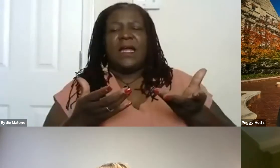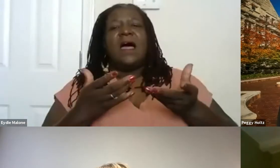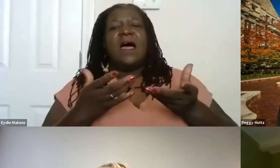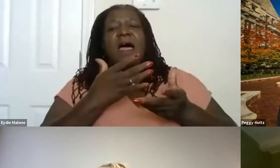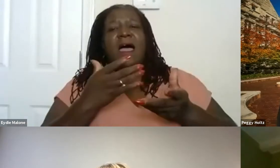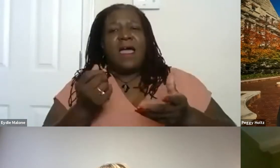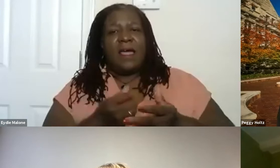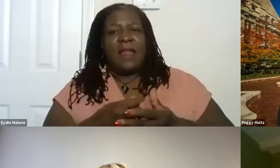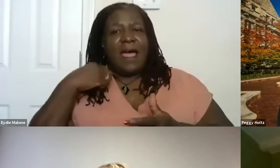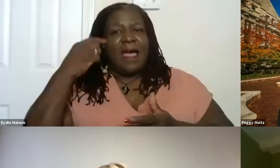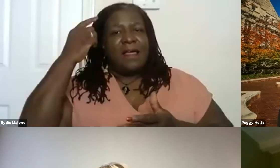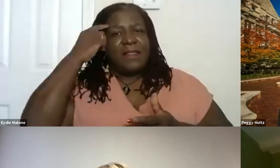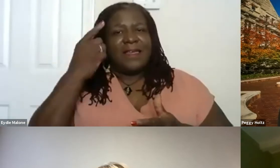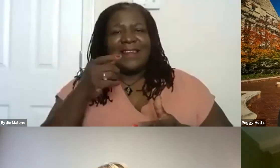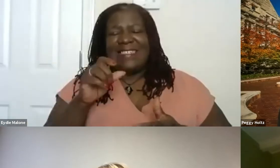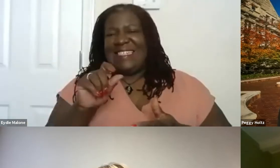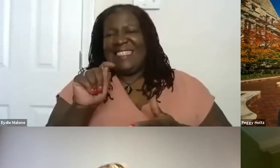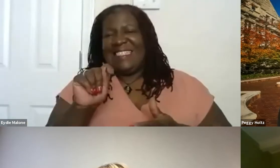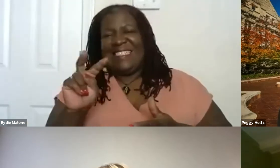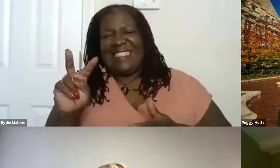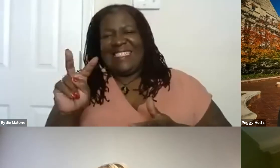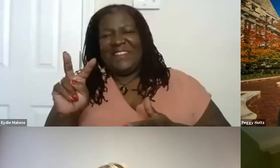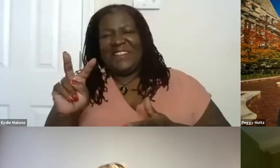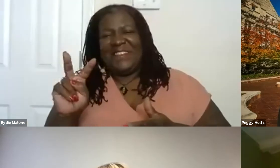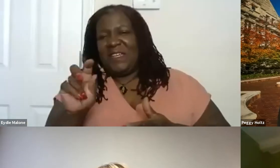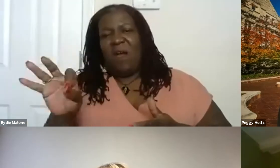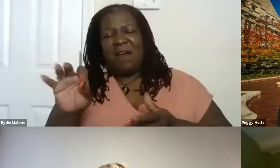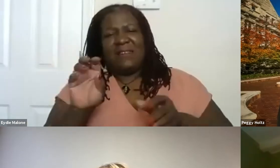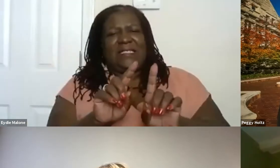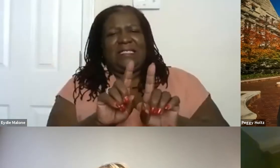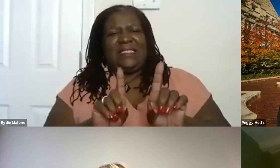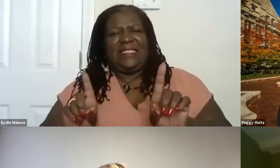people need to turn the TV off and just step away and really be with yourself. You know